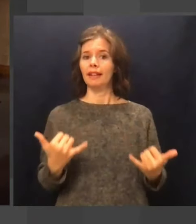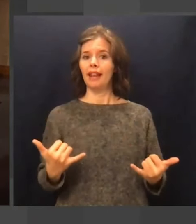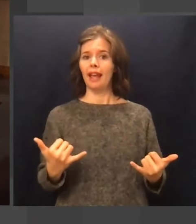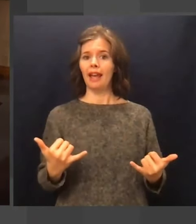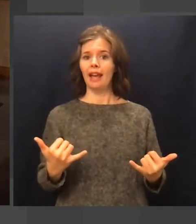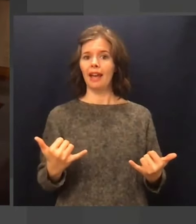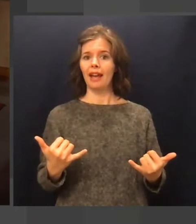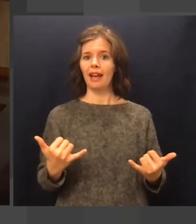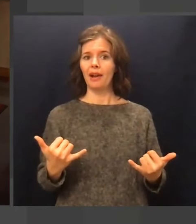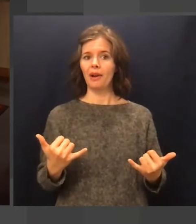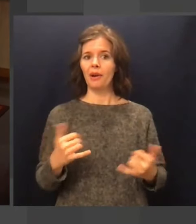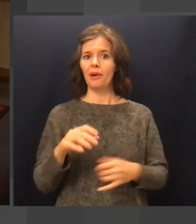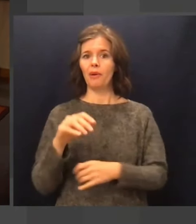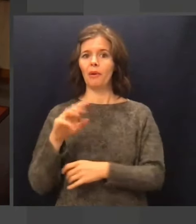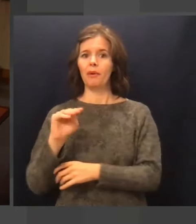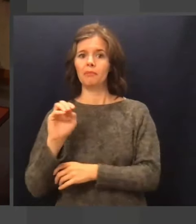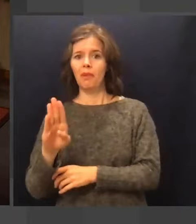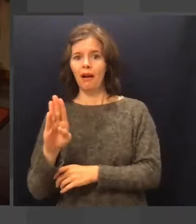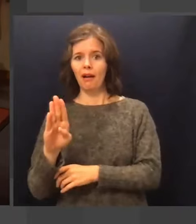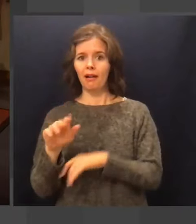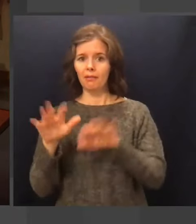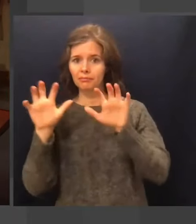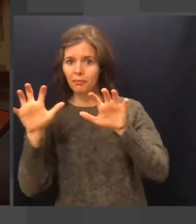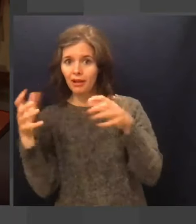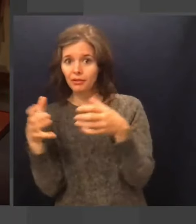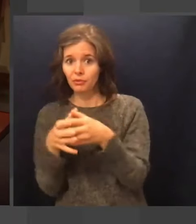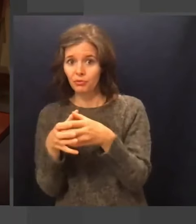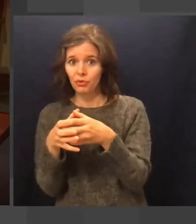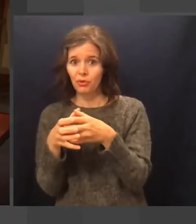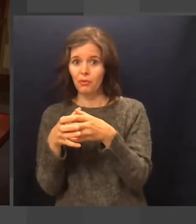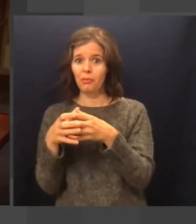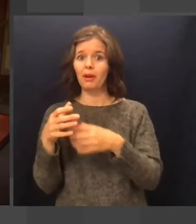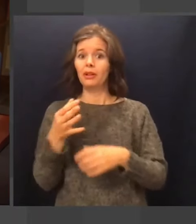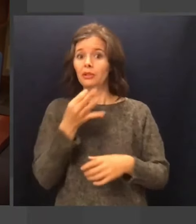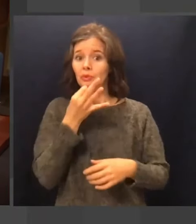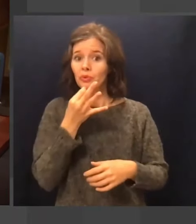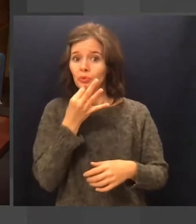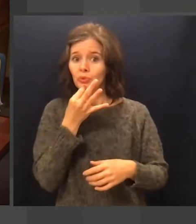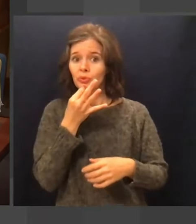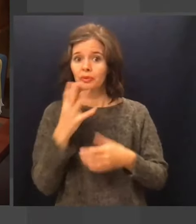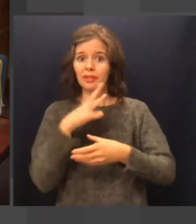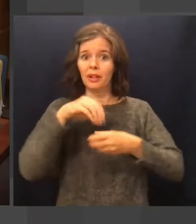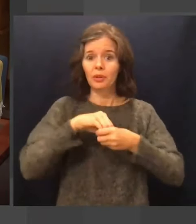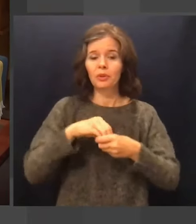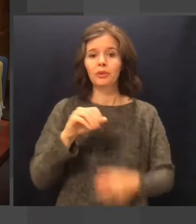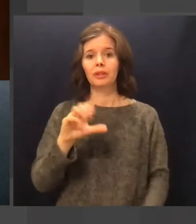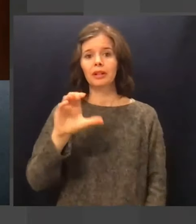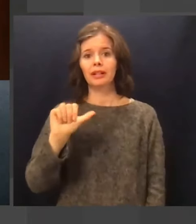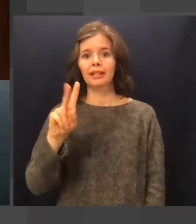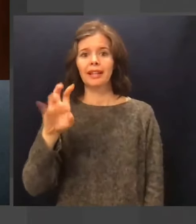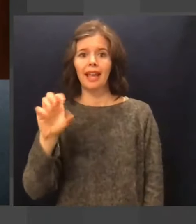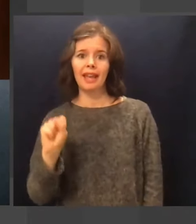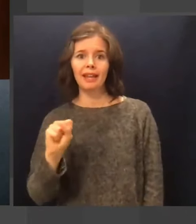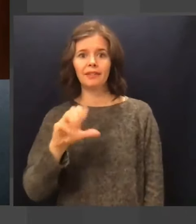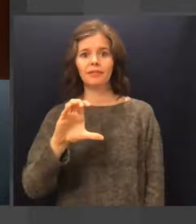ANOTHER MOB COMING LATER. BUT I THINK IT'S TIME FOR A NEW MOB COMING TO THE CAVES AND